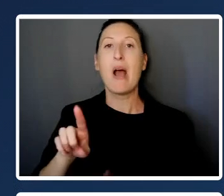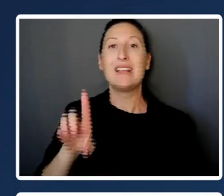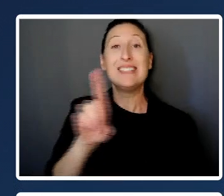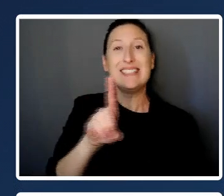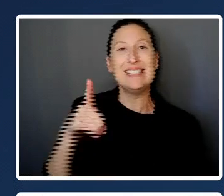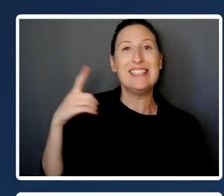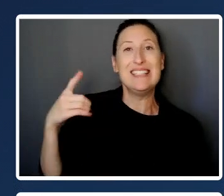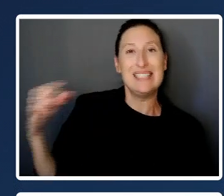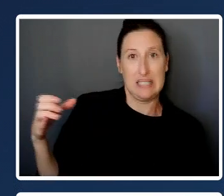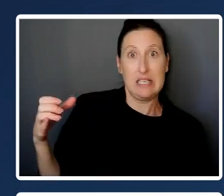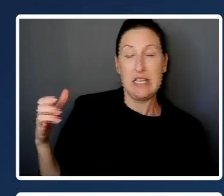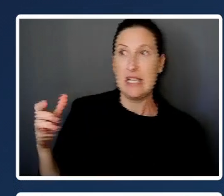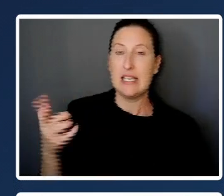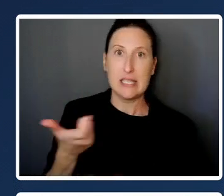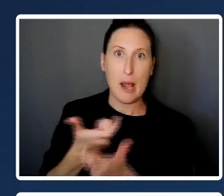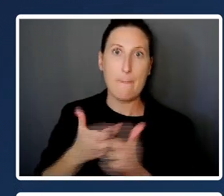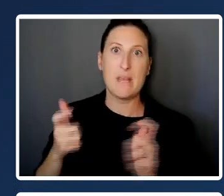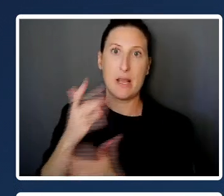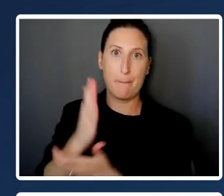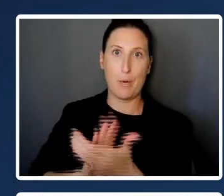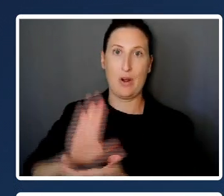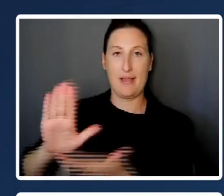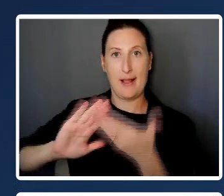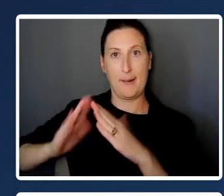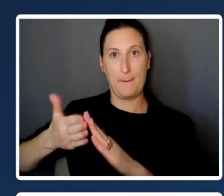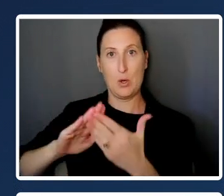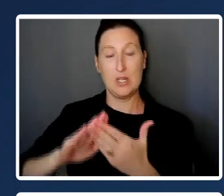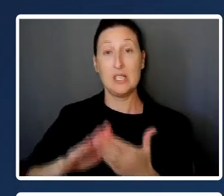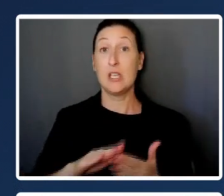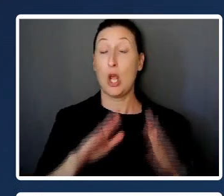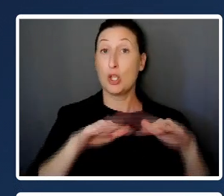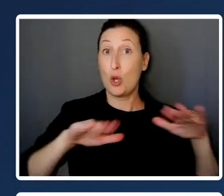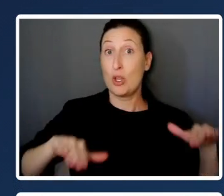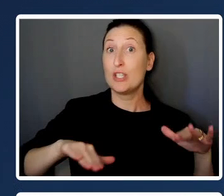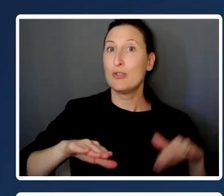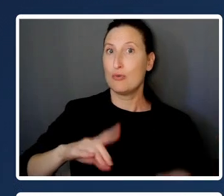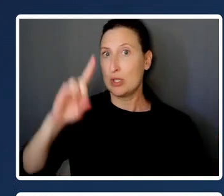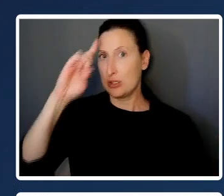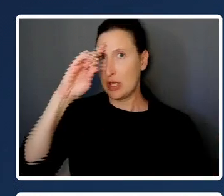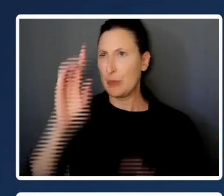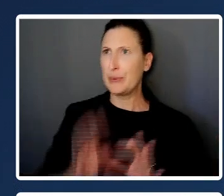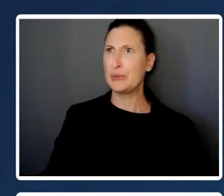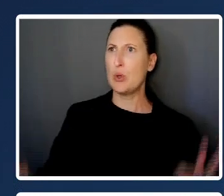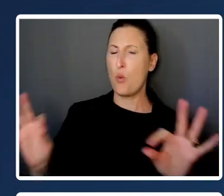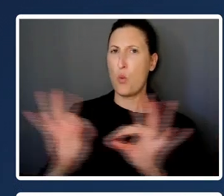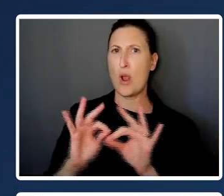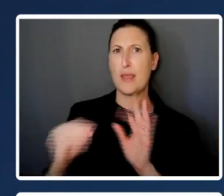they felt like it was really worth putting on a post stamp or maybe a series of stamps.